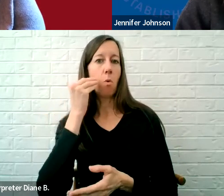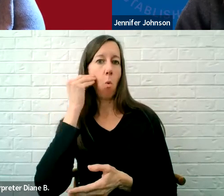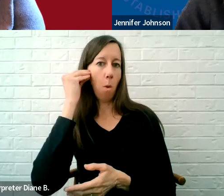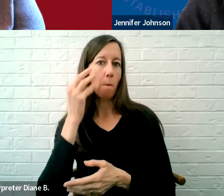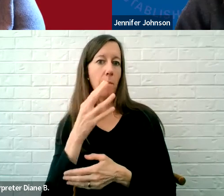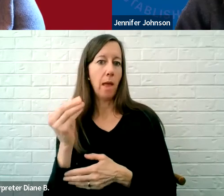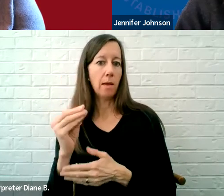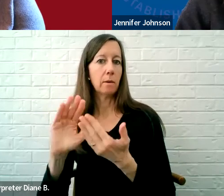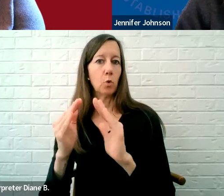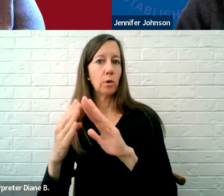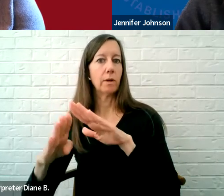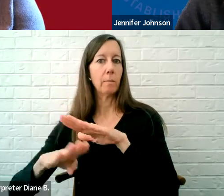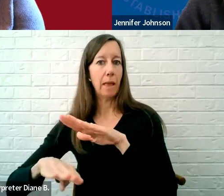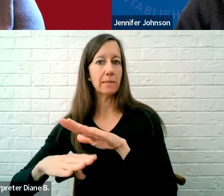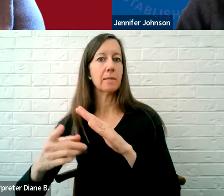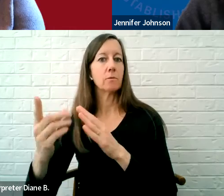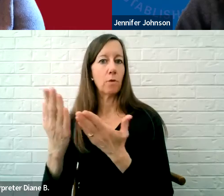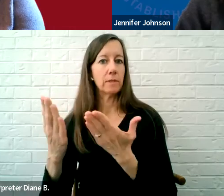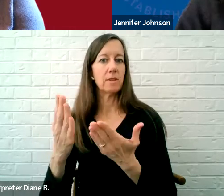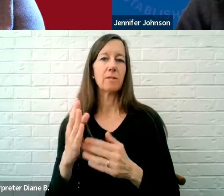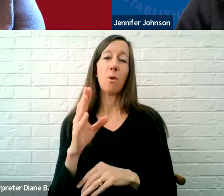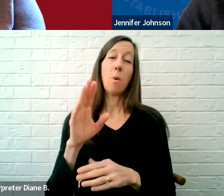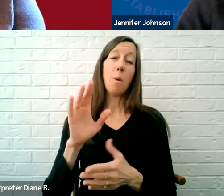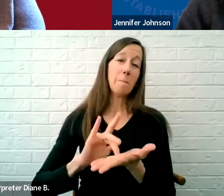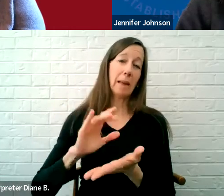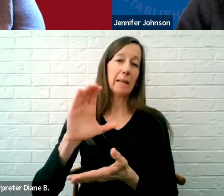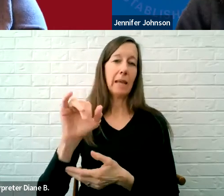And so Medicaid would have to answer that question for you.